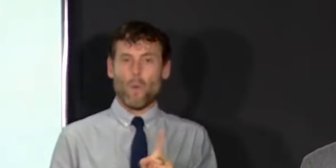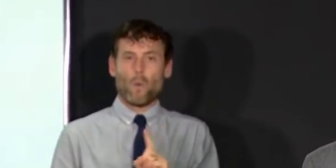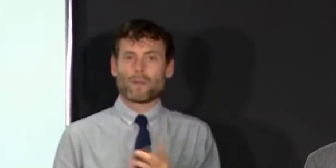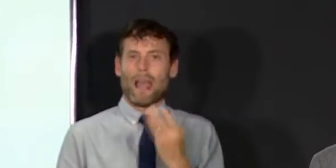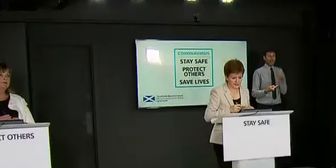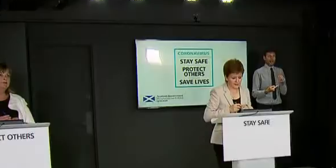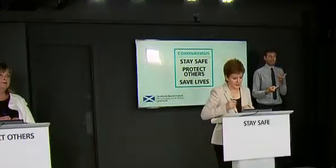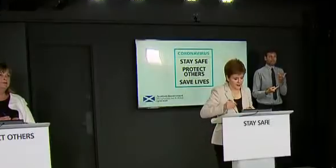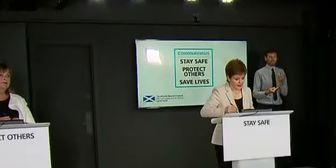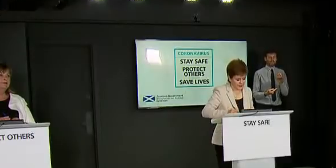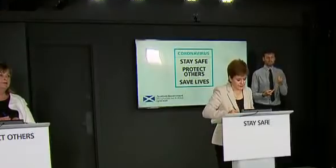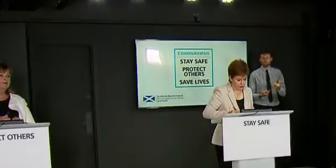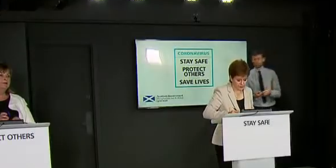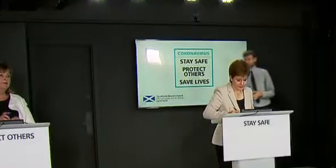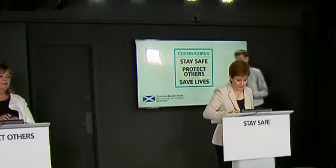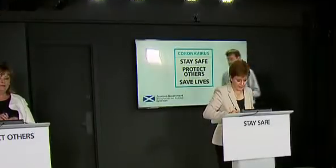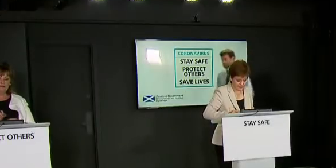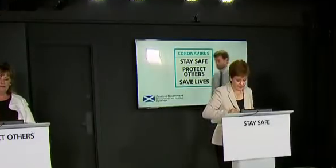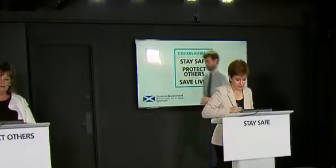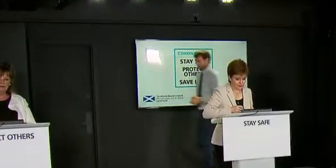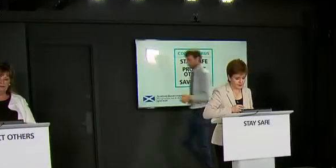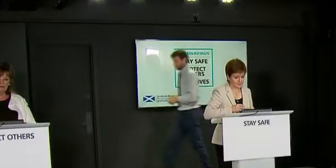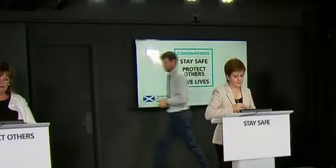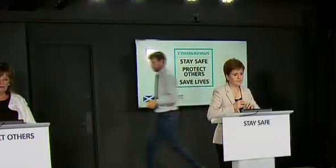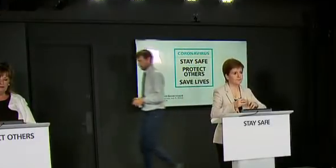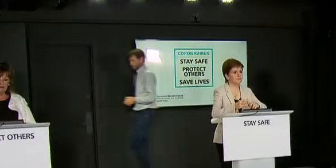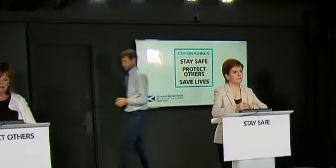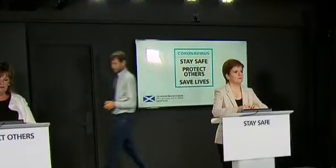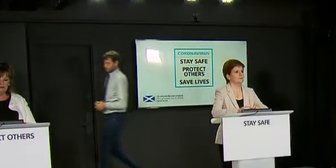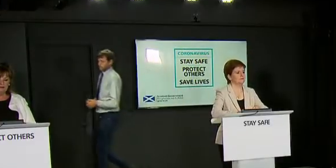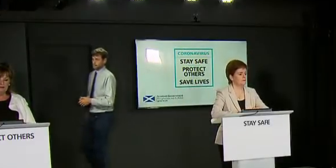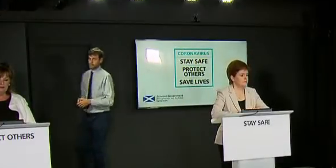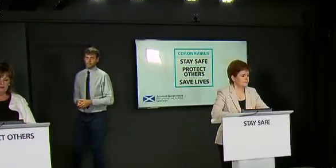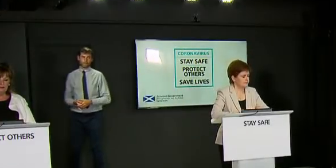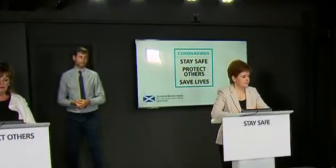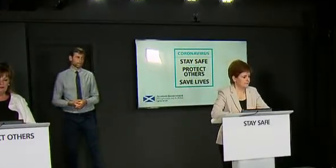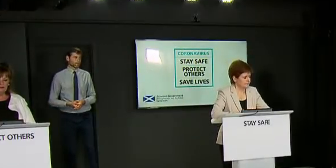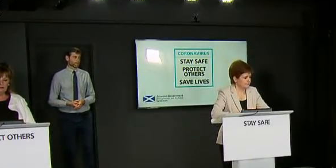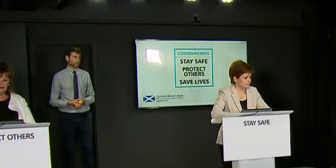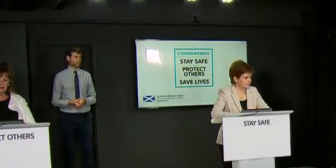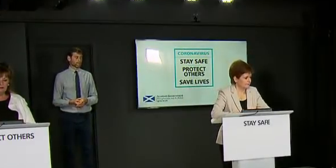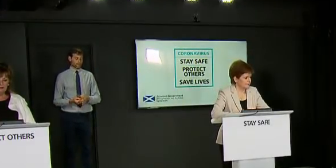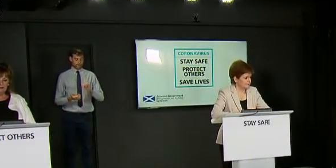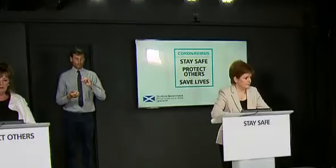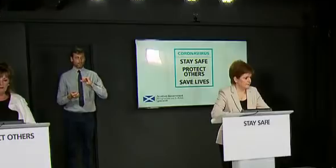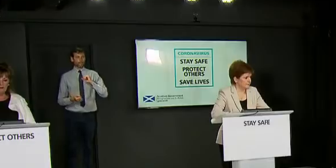Thanks Jason. Scott Macnab from The Scotsman.